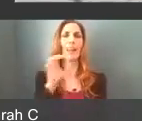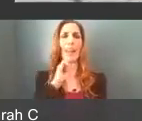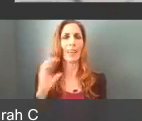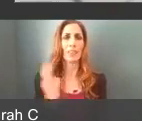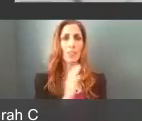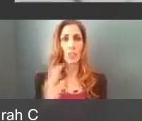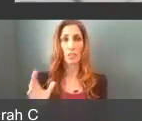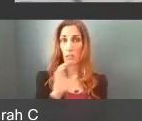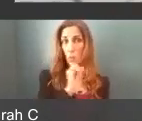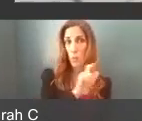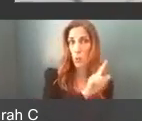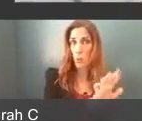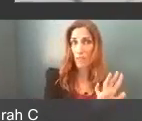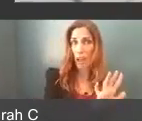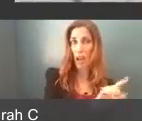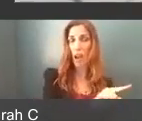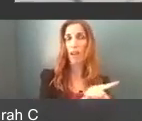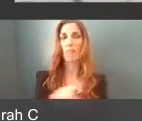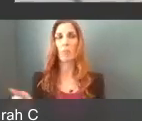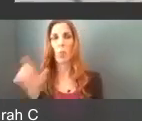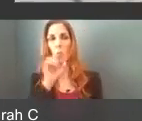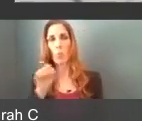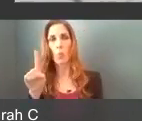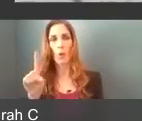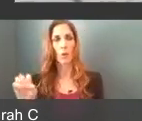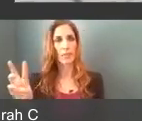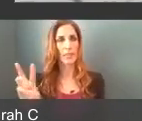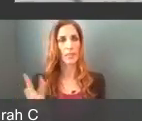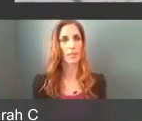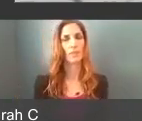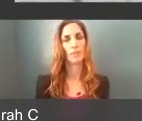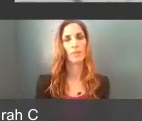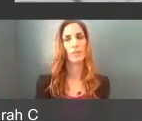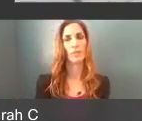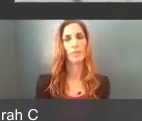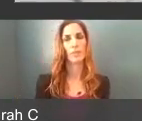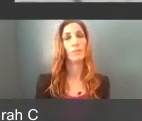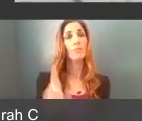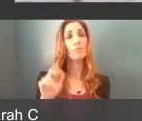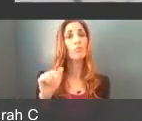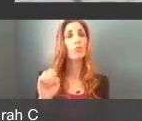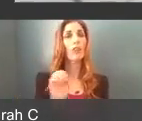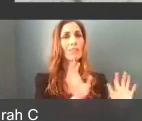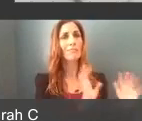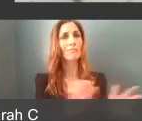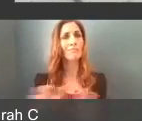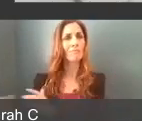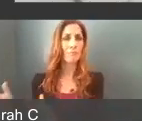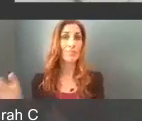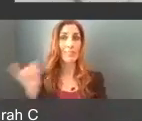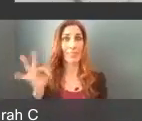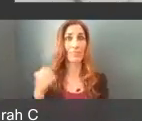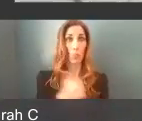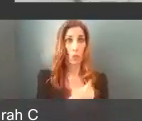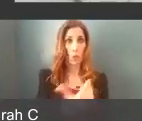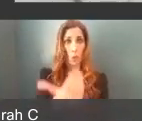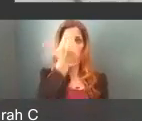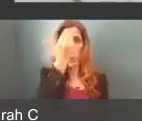to 106. Our racial breakdown, as we have it: two American Indian or Alaska natives,